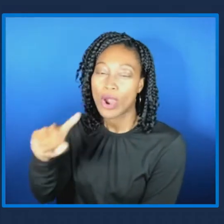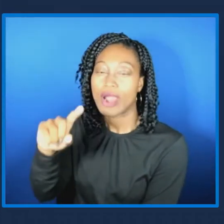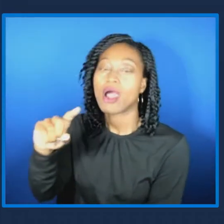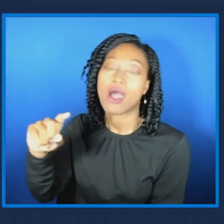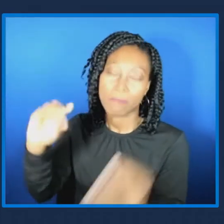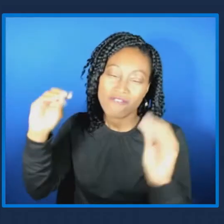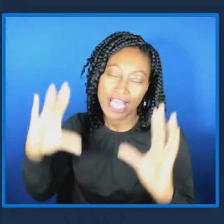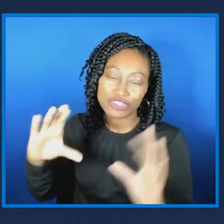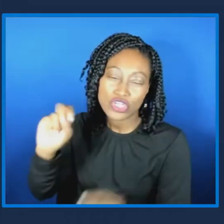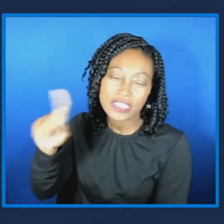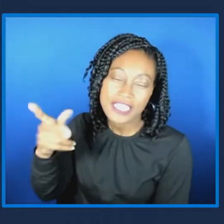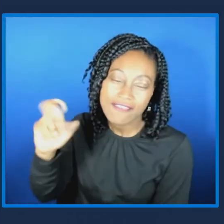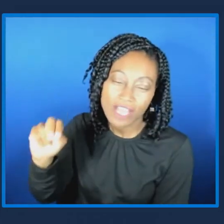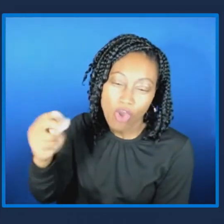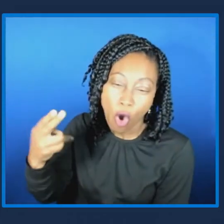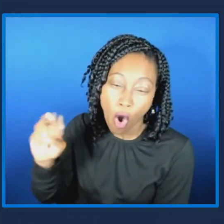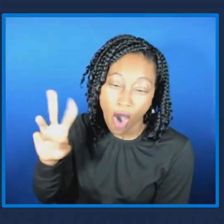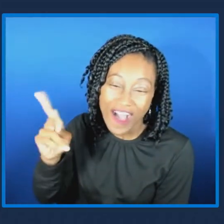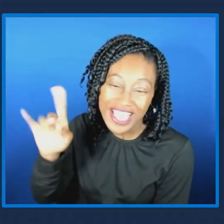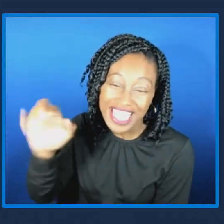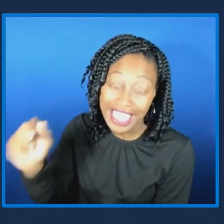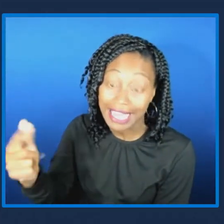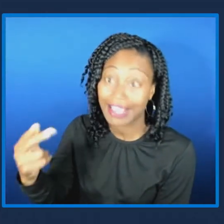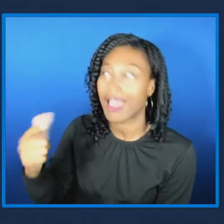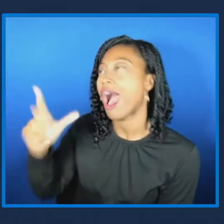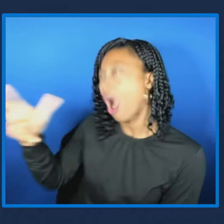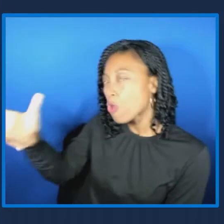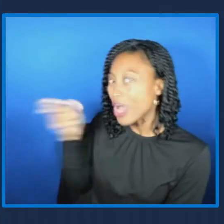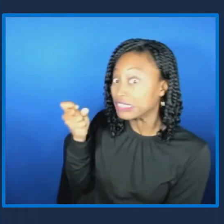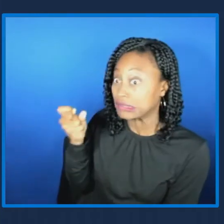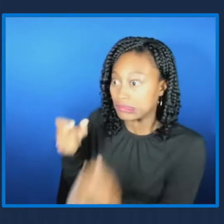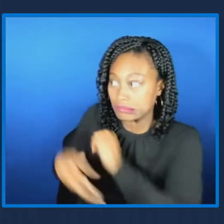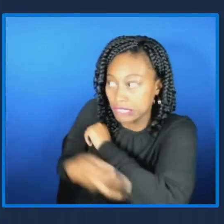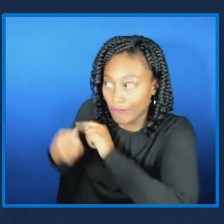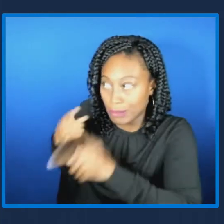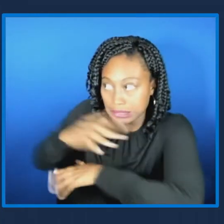I almost grabbed off his desk many years ago. So yeah, delighted to be with you.